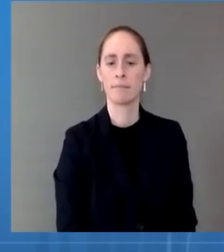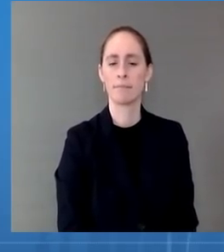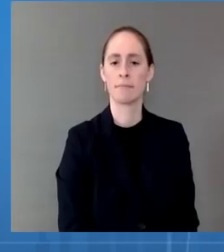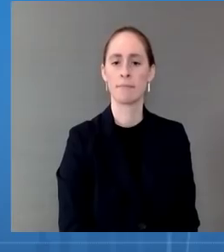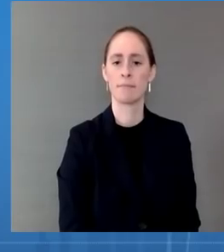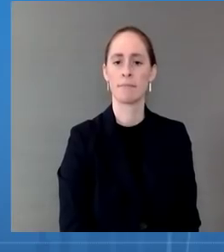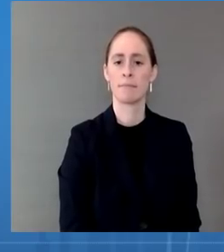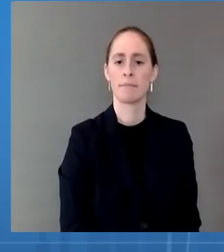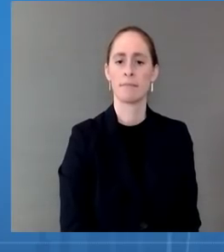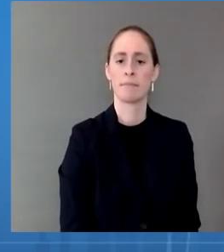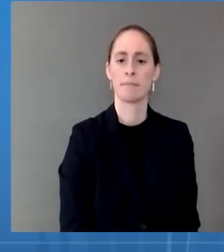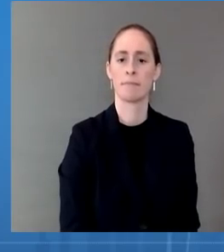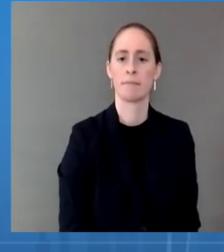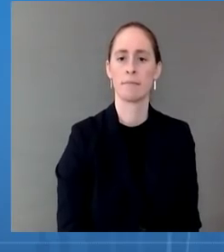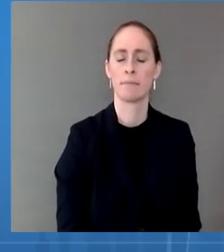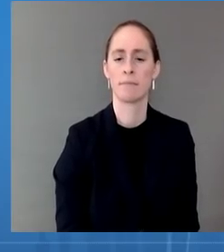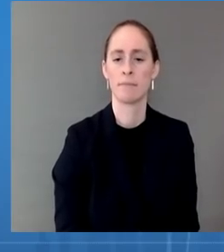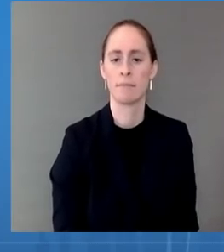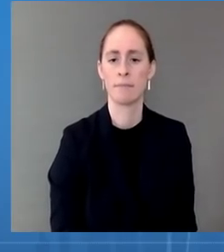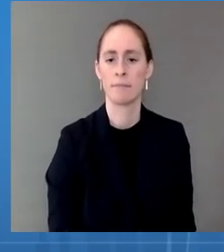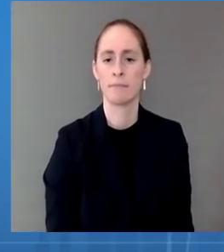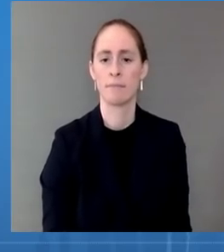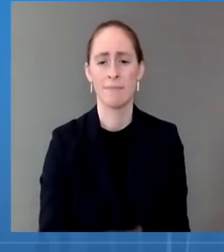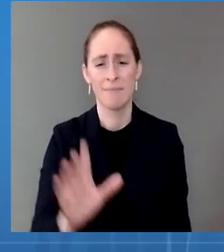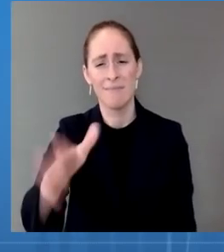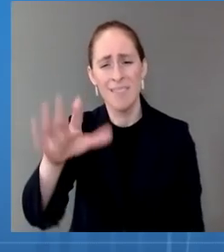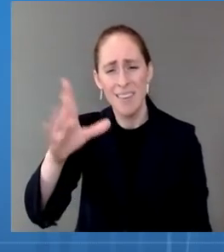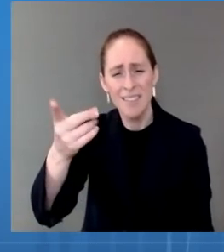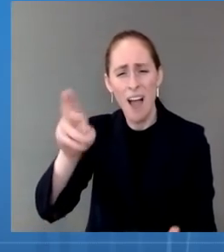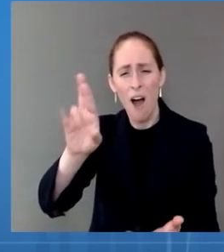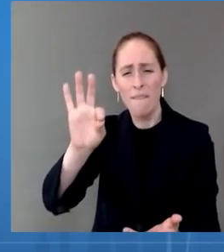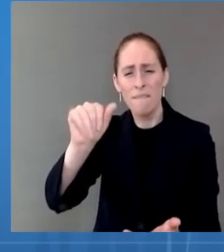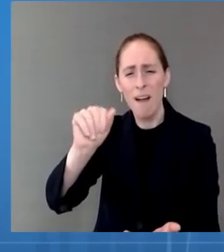for making those decisions about travel and for both?